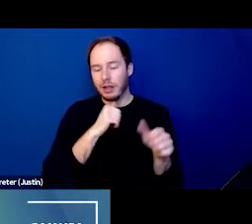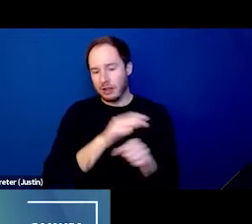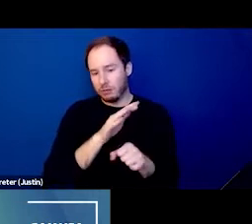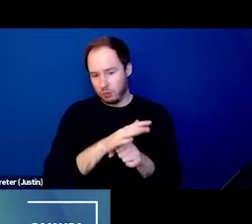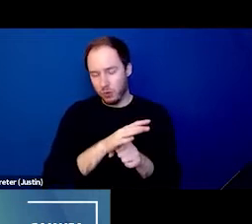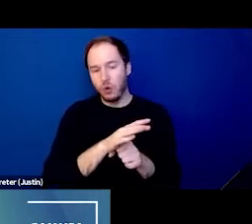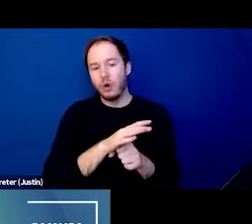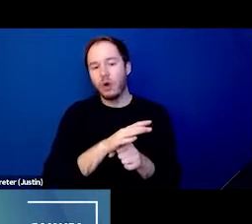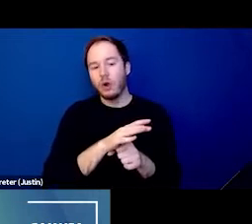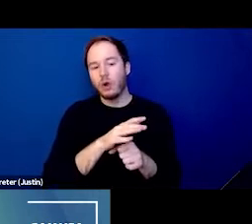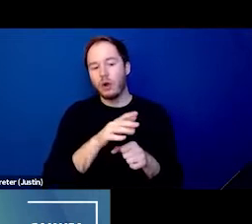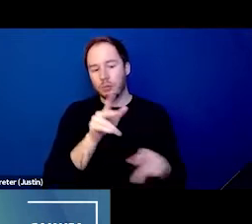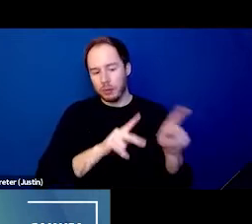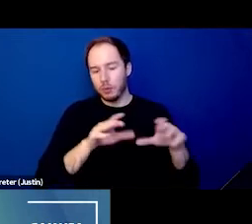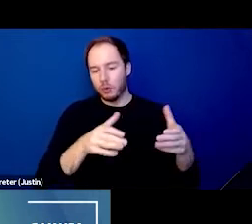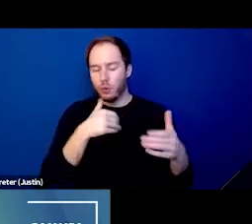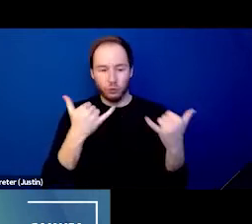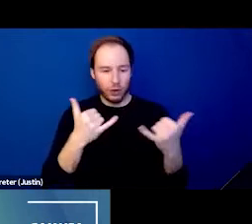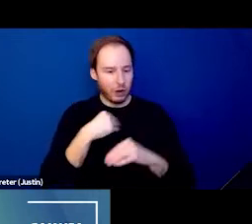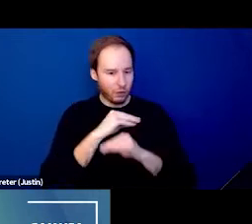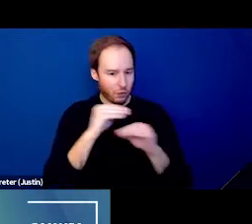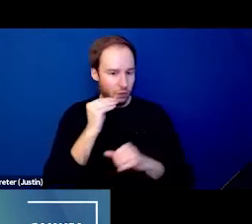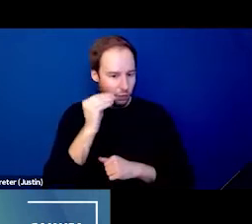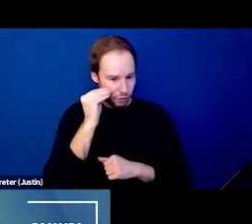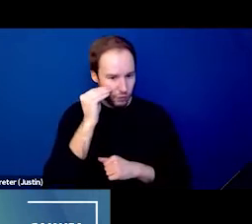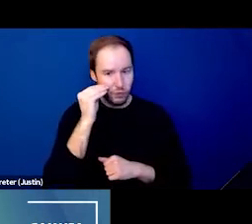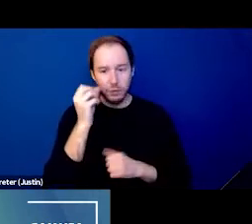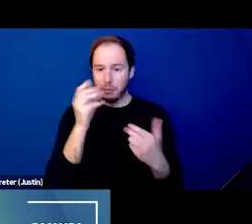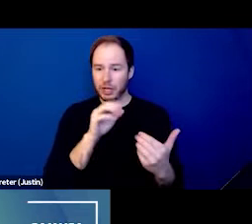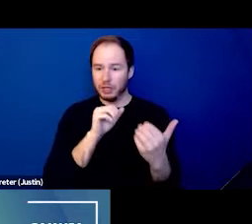experiencing homelessness and many face unique challenges